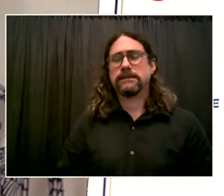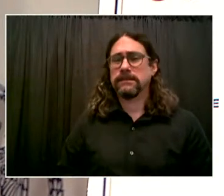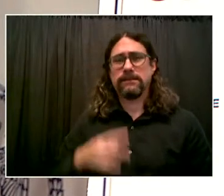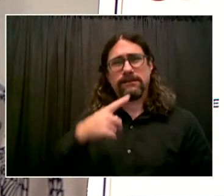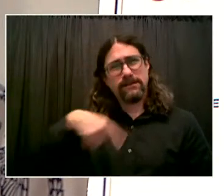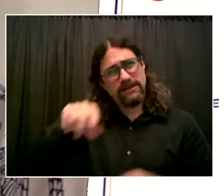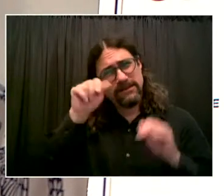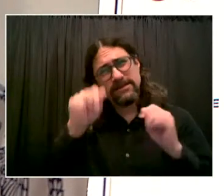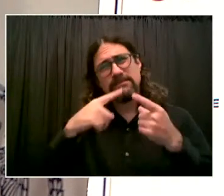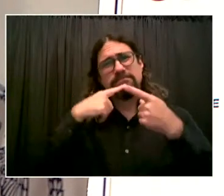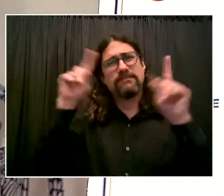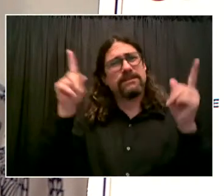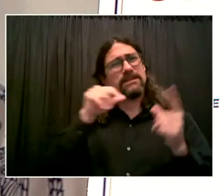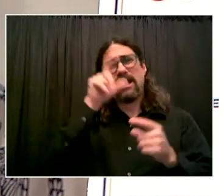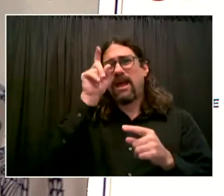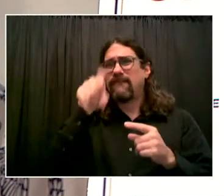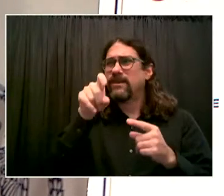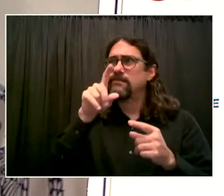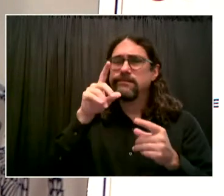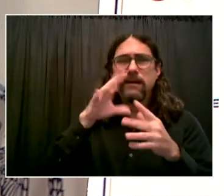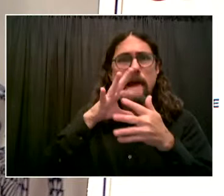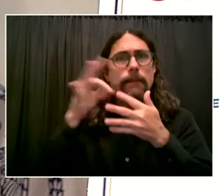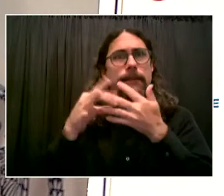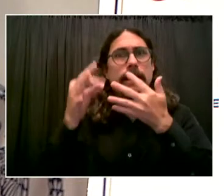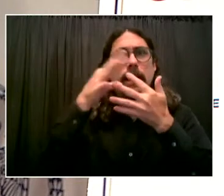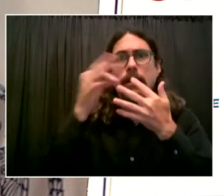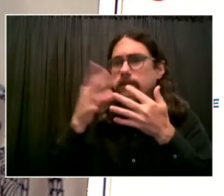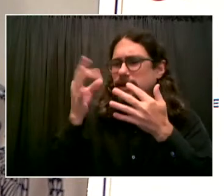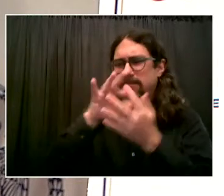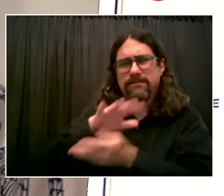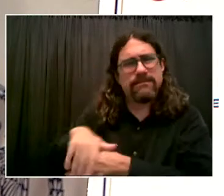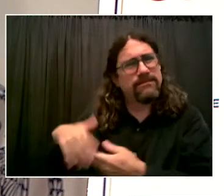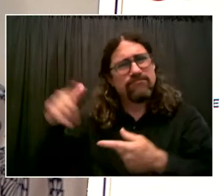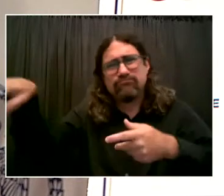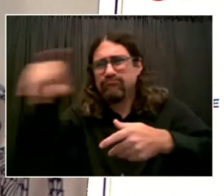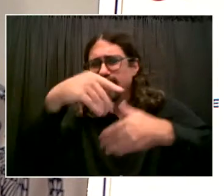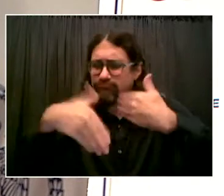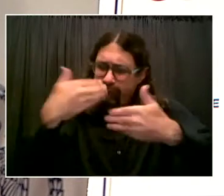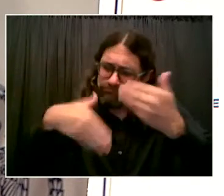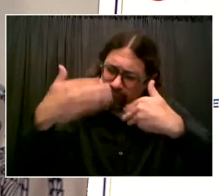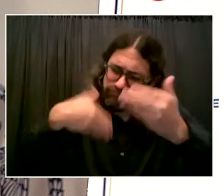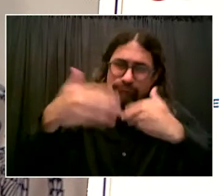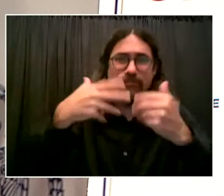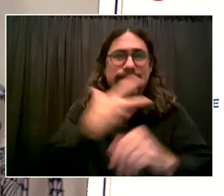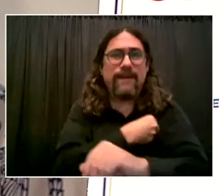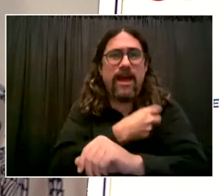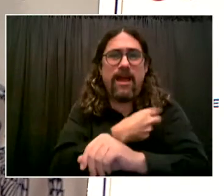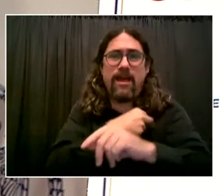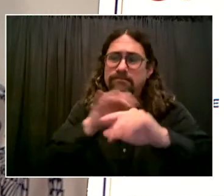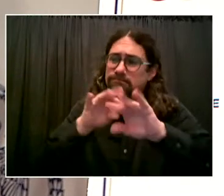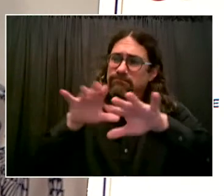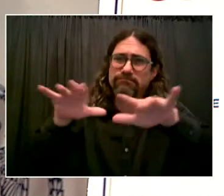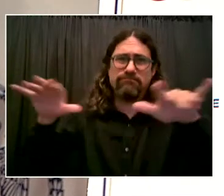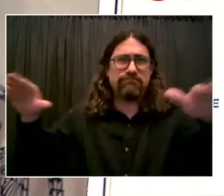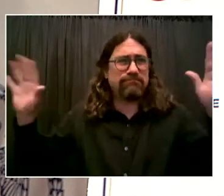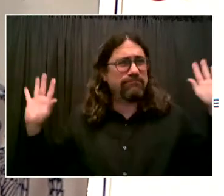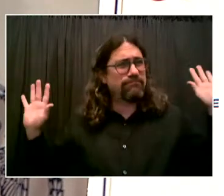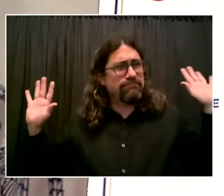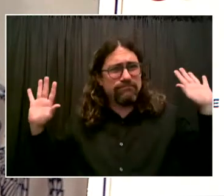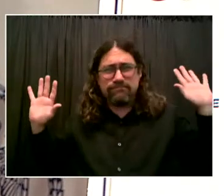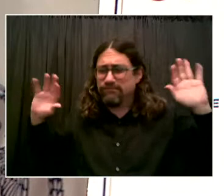WE ANC IFX THIS